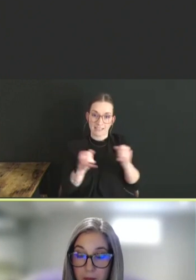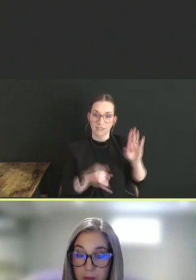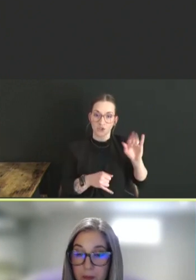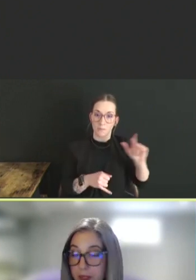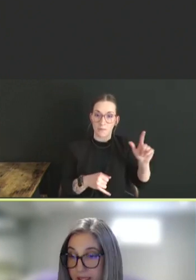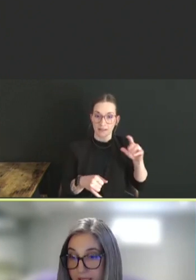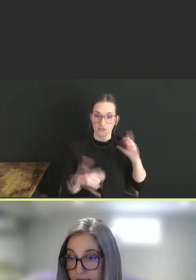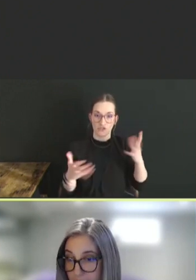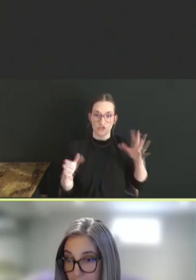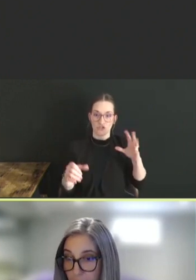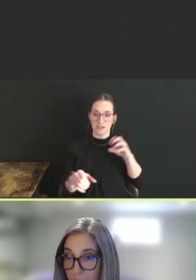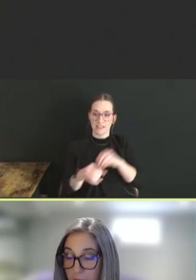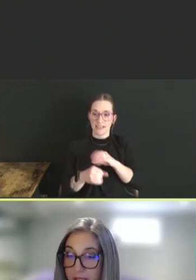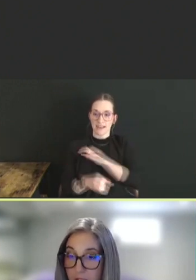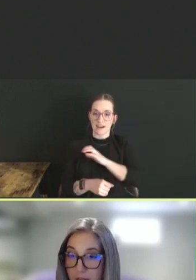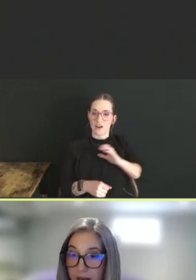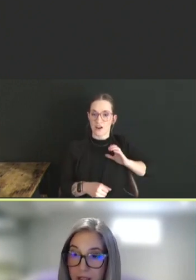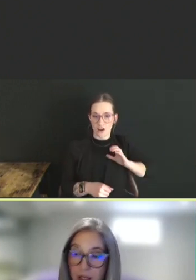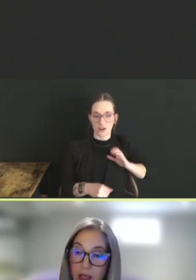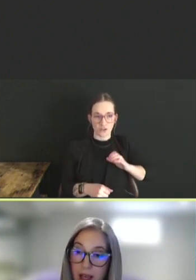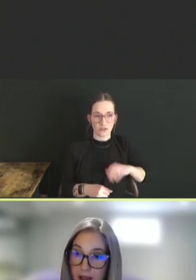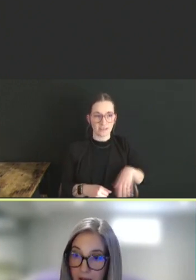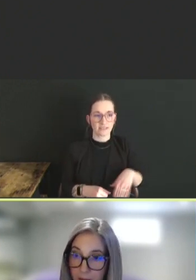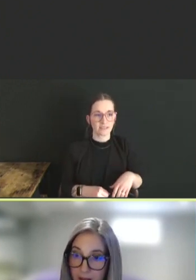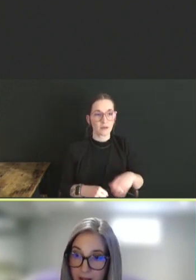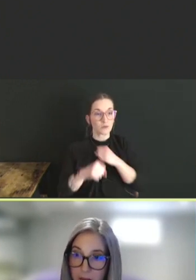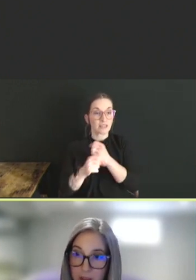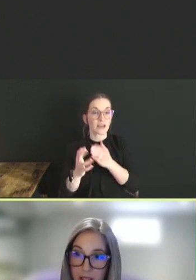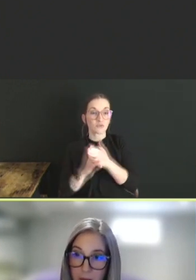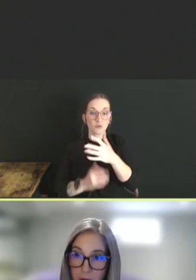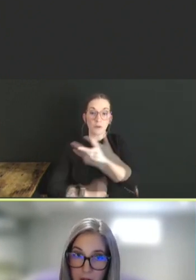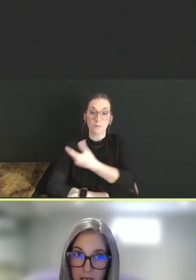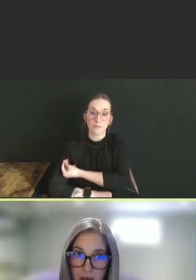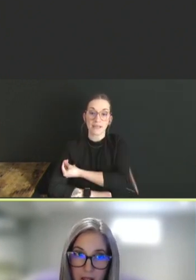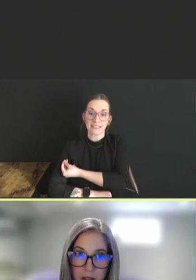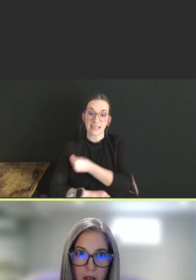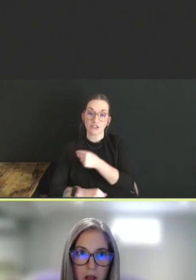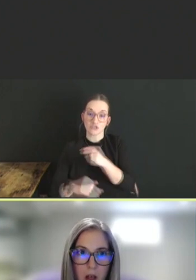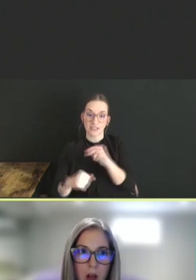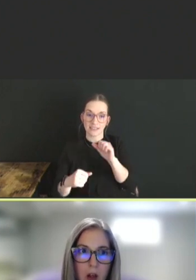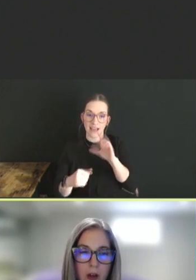that have been in Congress, the Protecting Seniors Through Immunization Act, and the Helping Adults Protect Immunity Act.